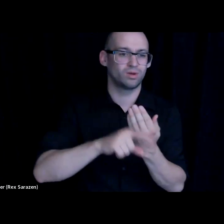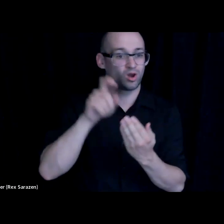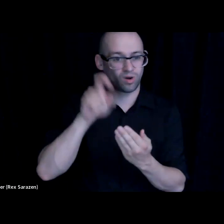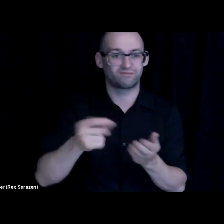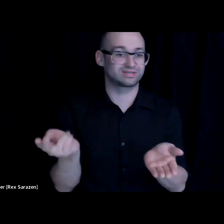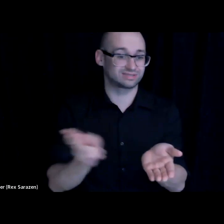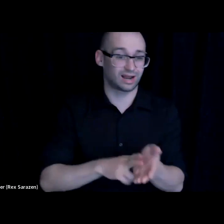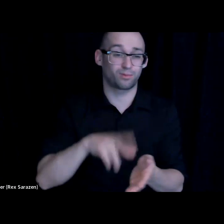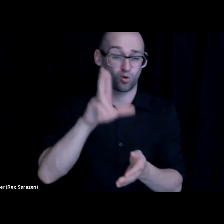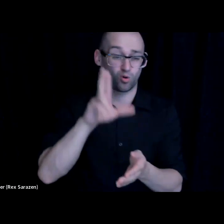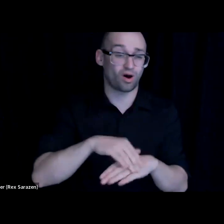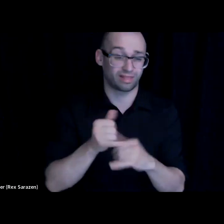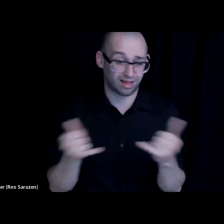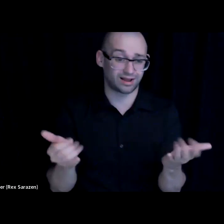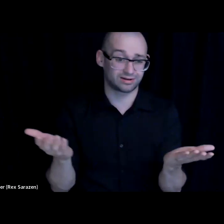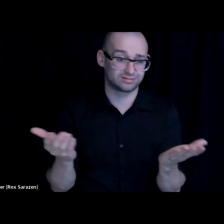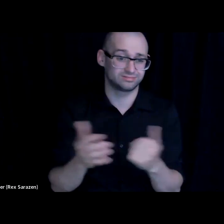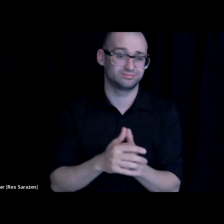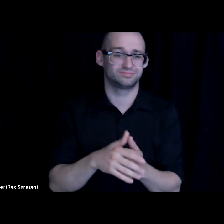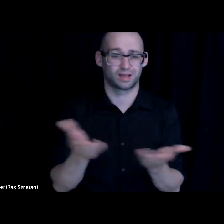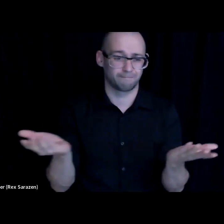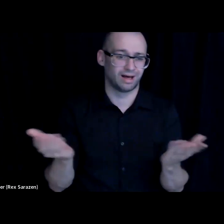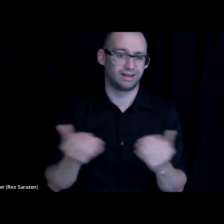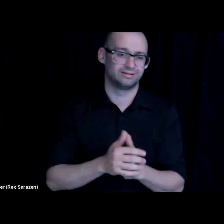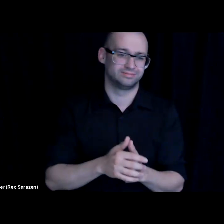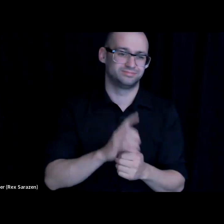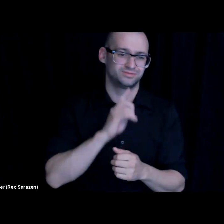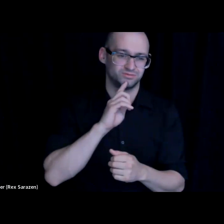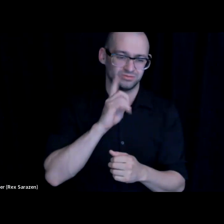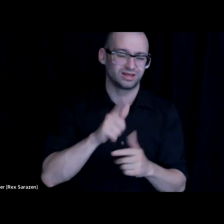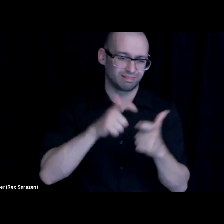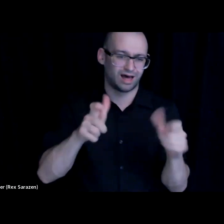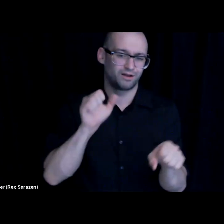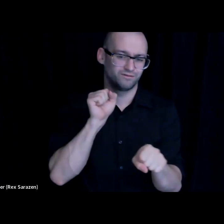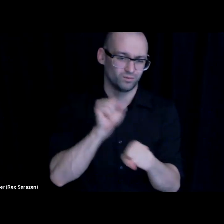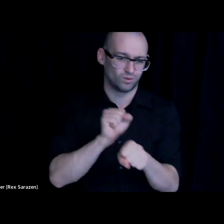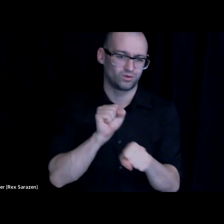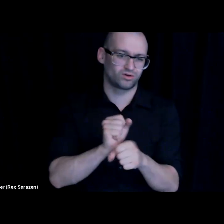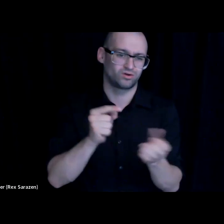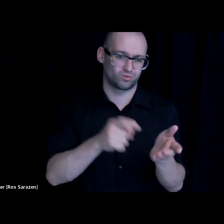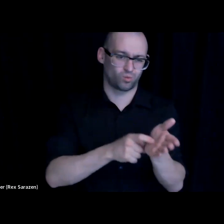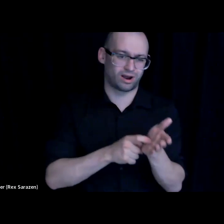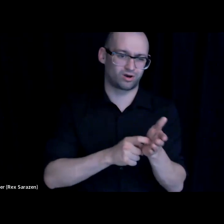So I mean, come on. So there's a lot of work we have to do. We're opening up phone banks,